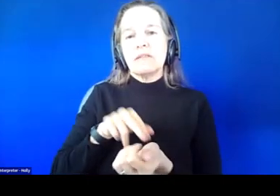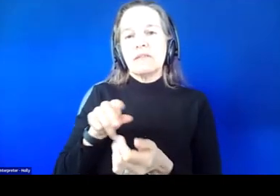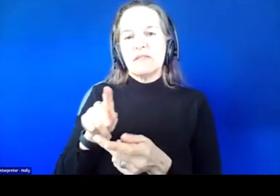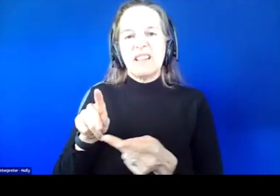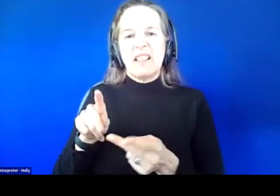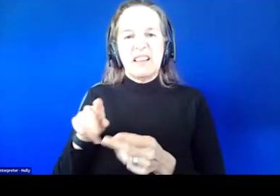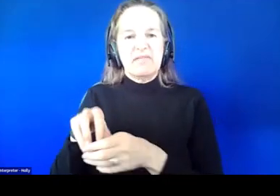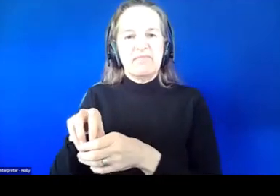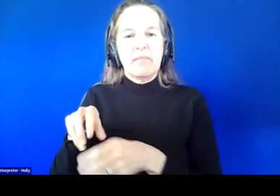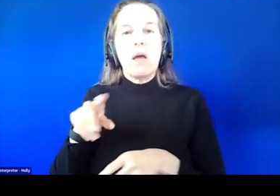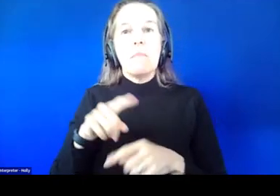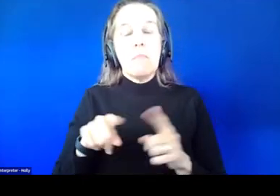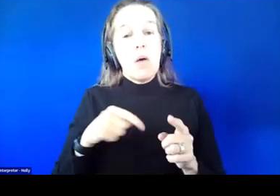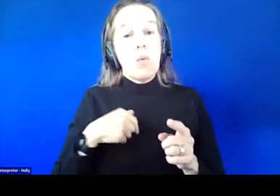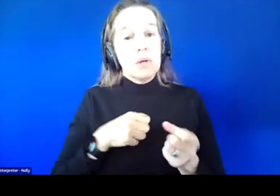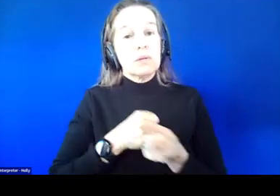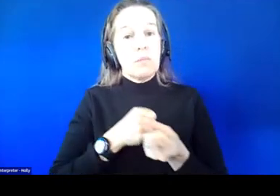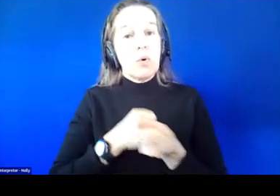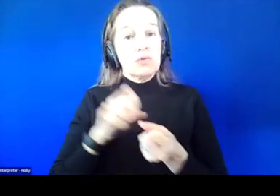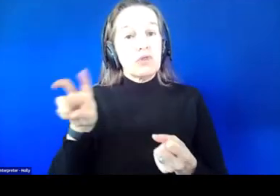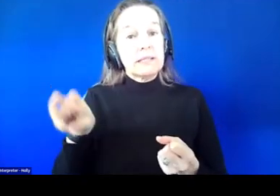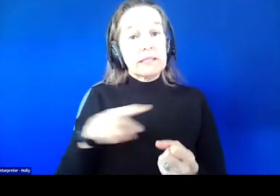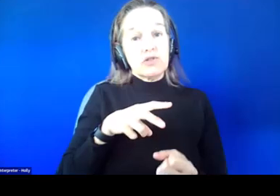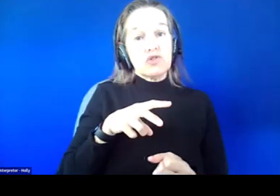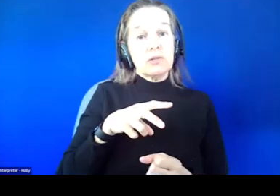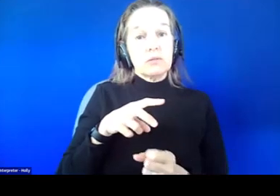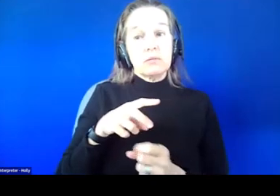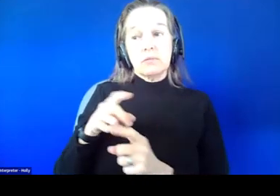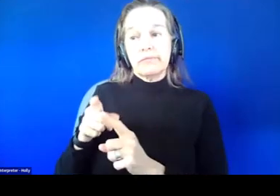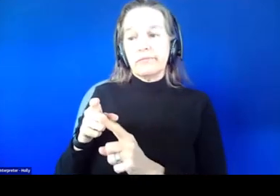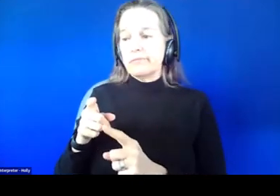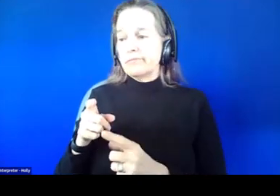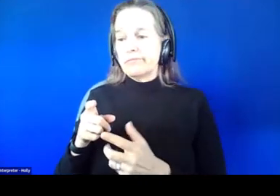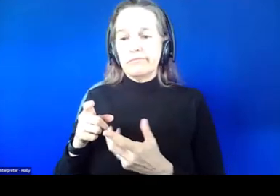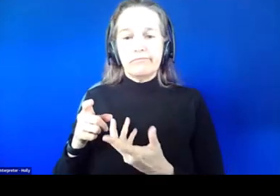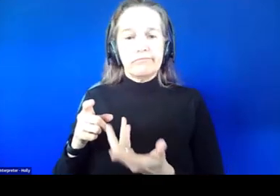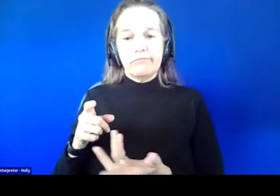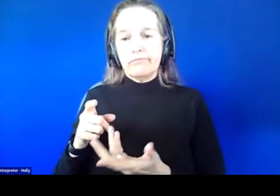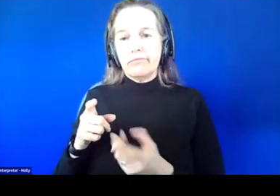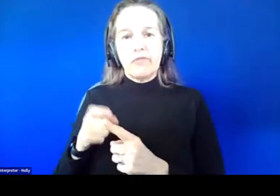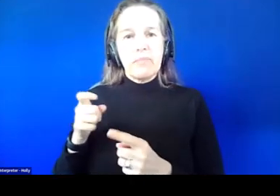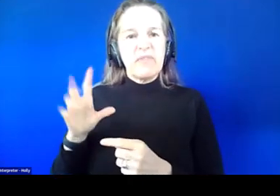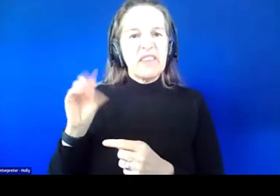transitions out of about 50 acute care hospitals,